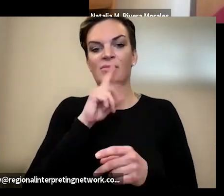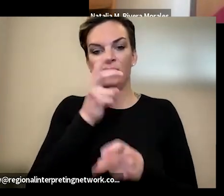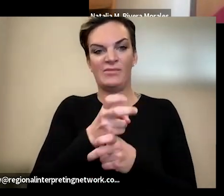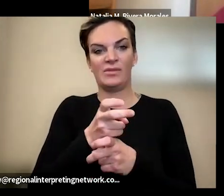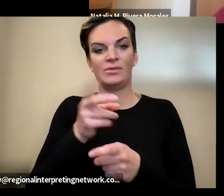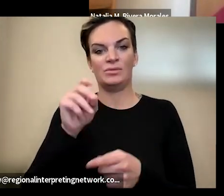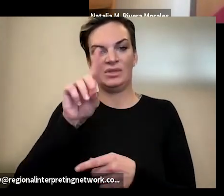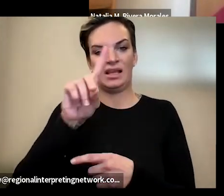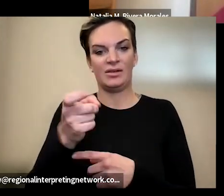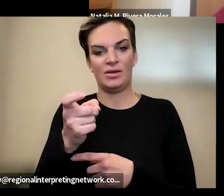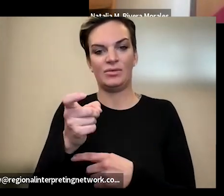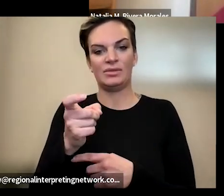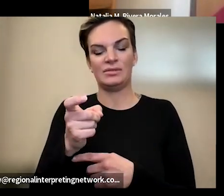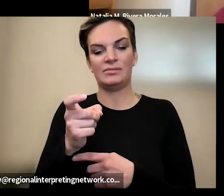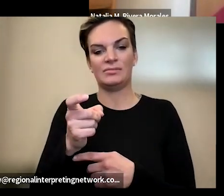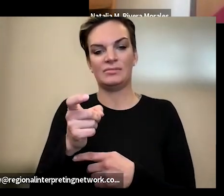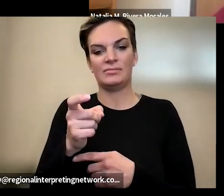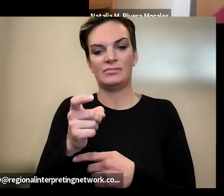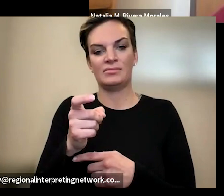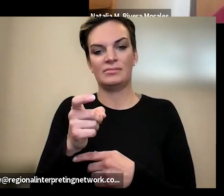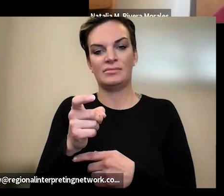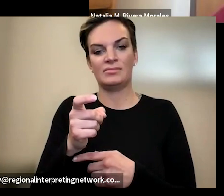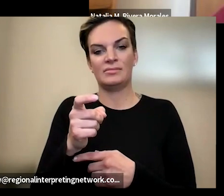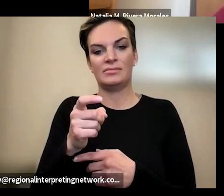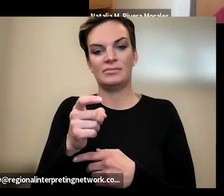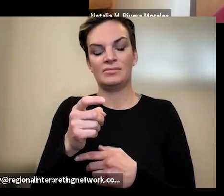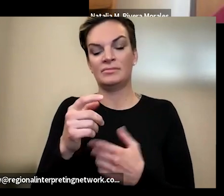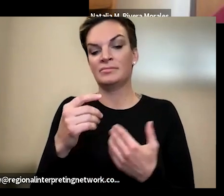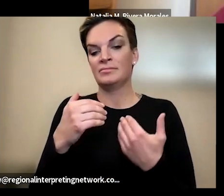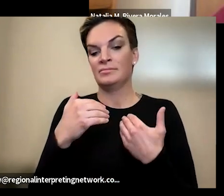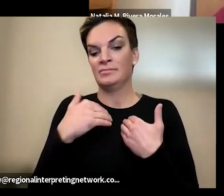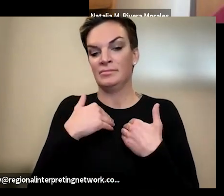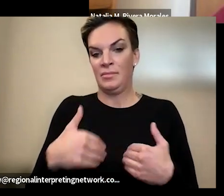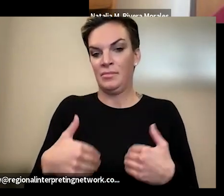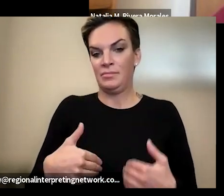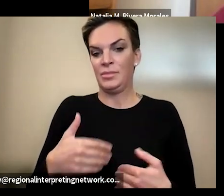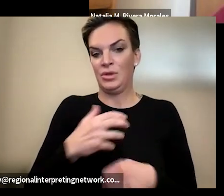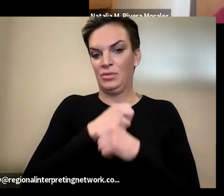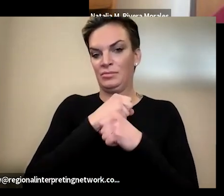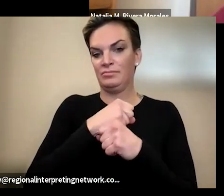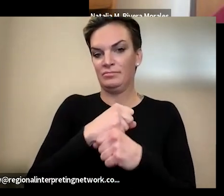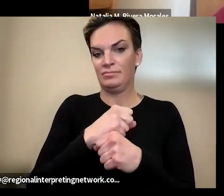autoimmune conditions because there are some common symptoms across the board, and a lot of them are